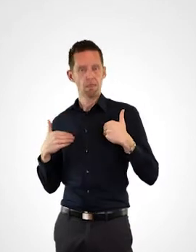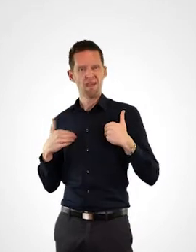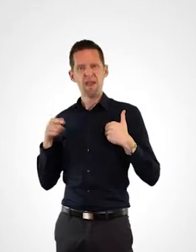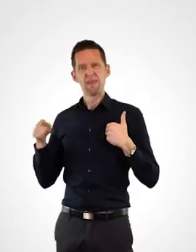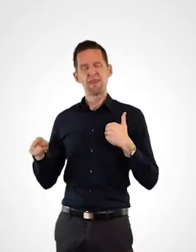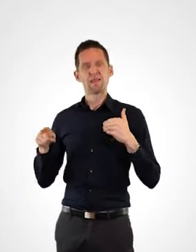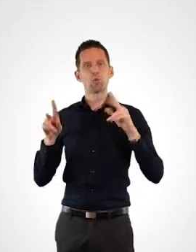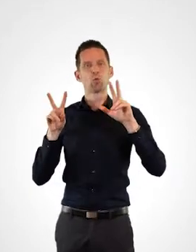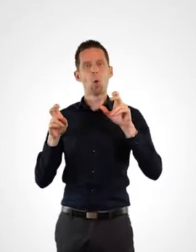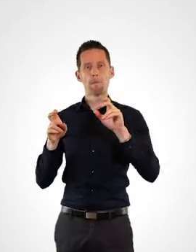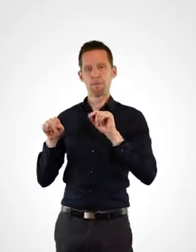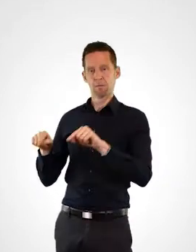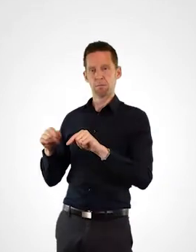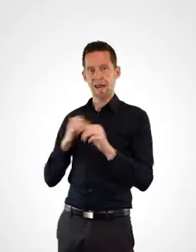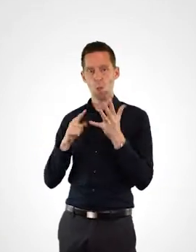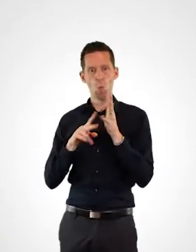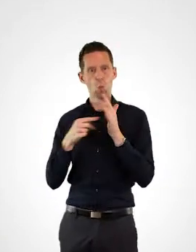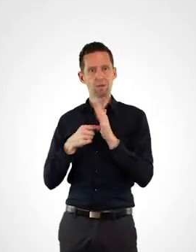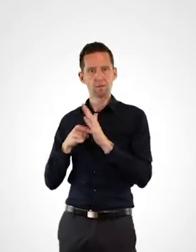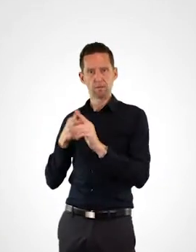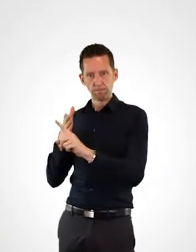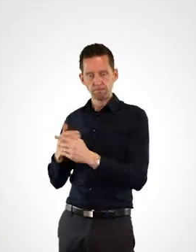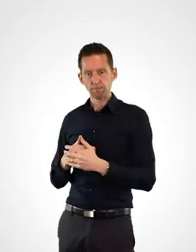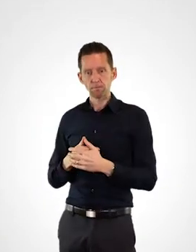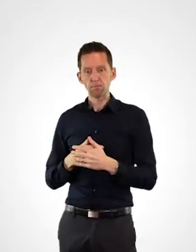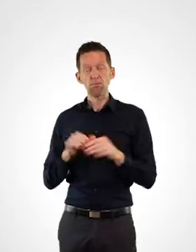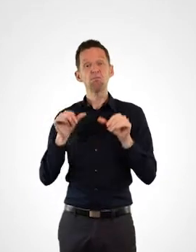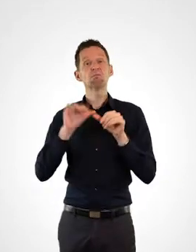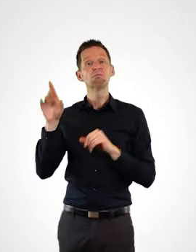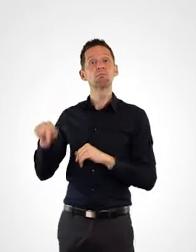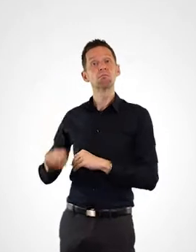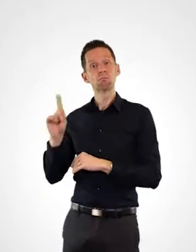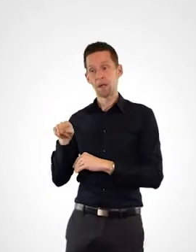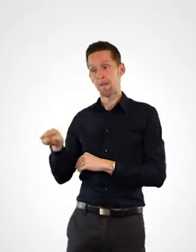which is the topic of our unit, and the beautiful part of it